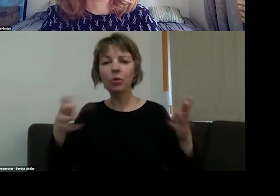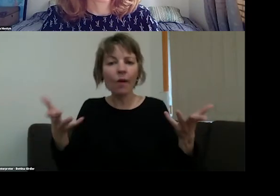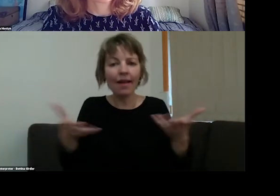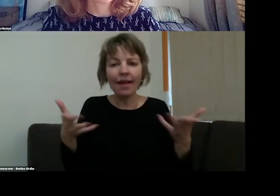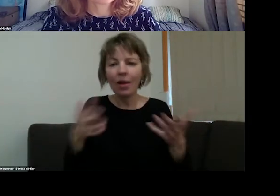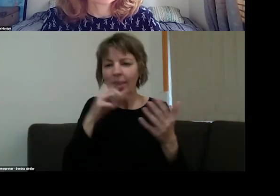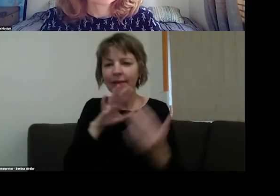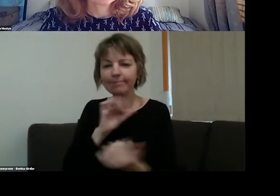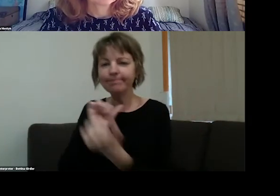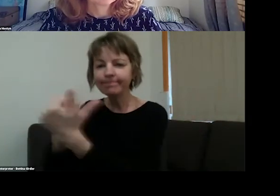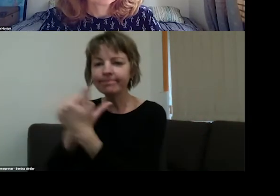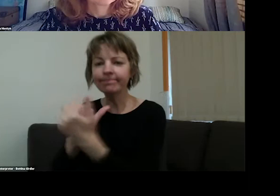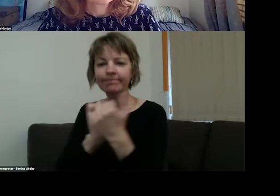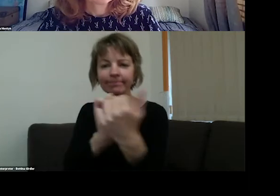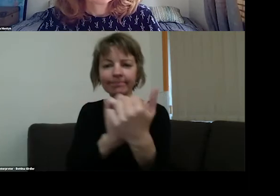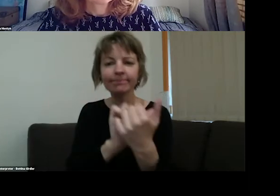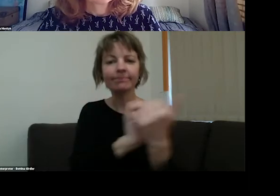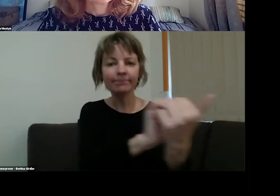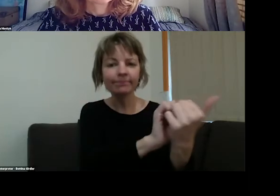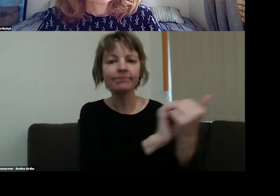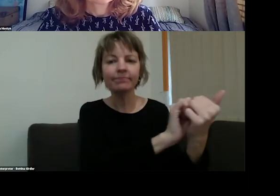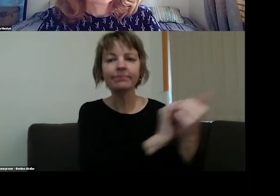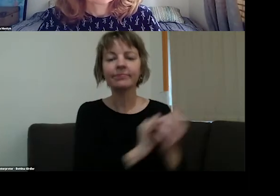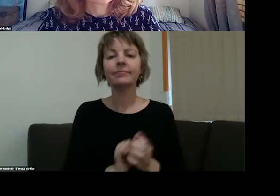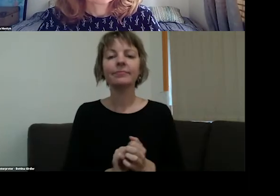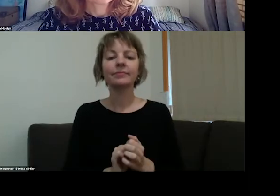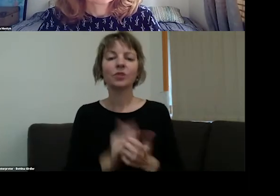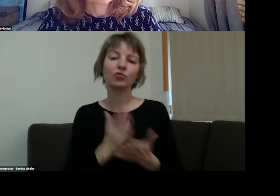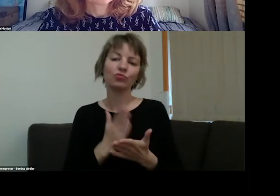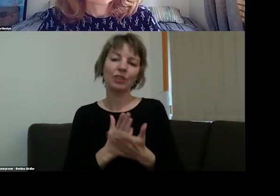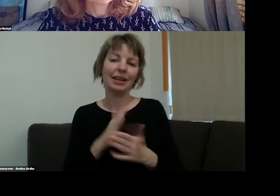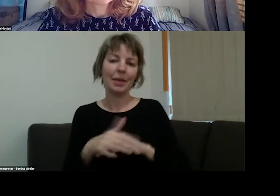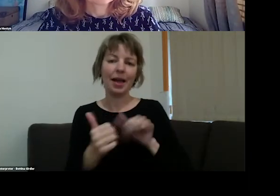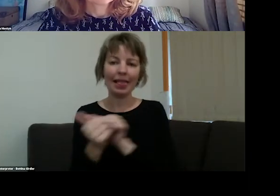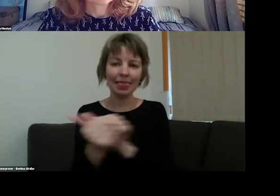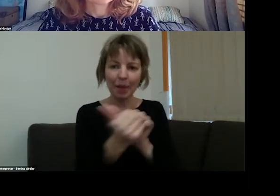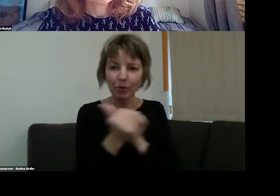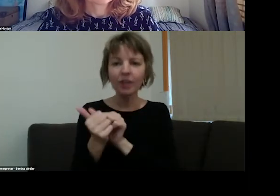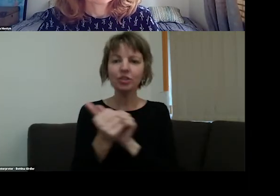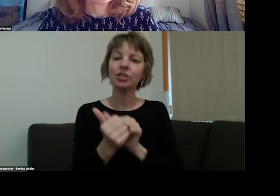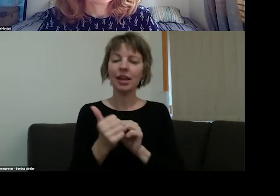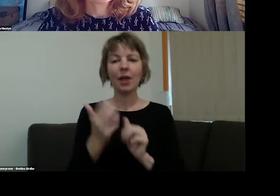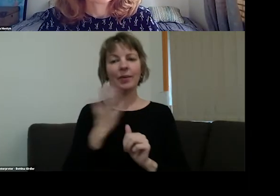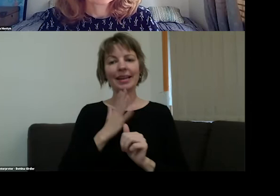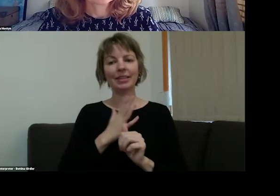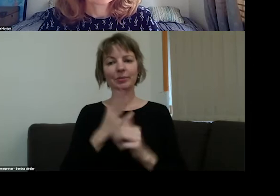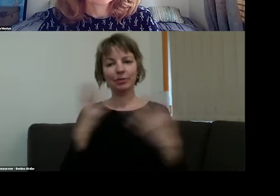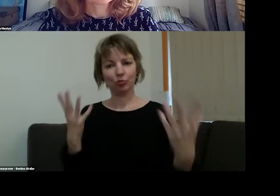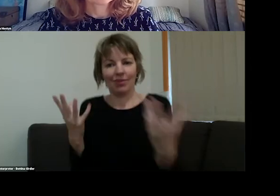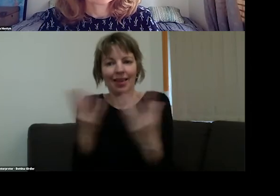again, it comes back to that idea of collaboration and being able to meet each other halfway and acknowledging that we need to,